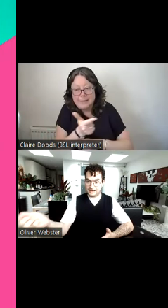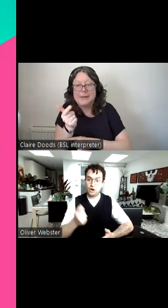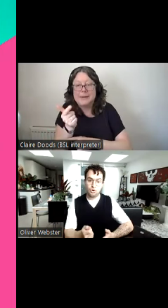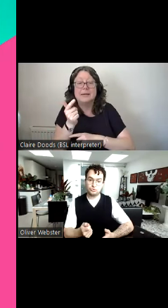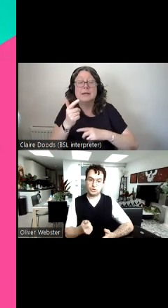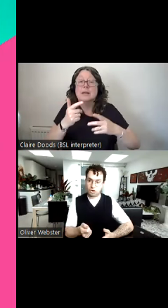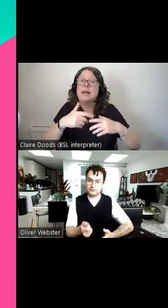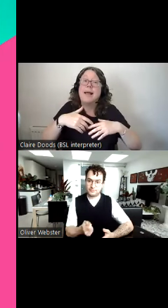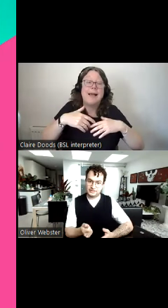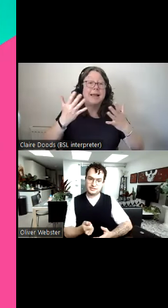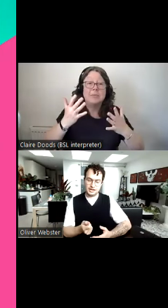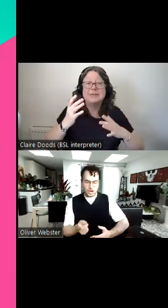get a hold of that piece.